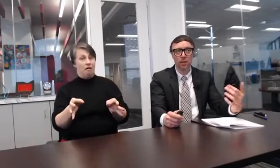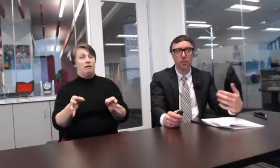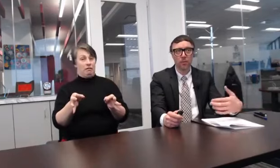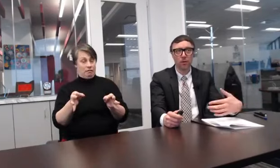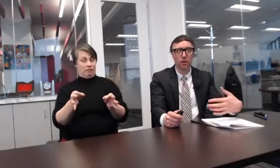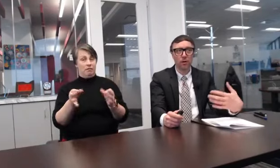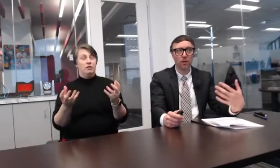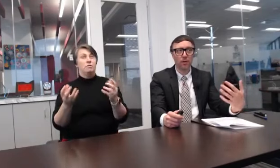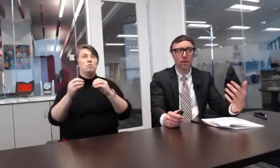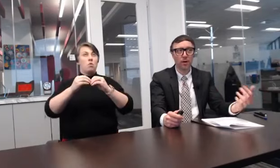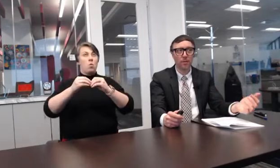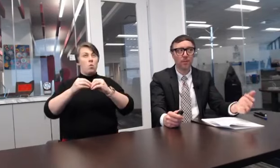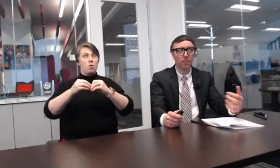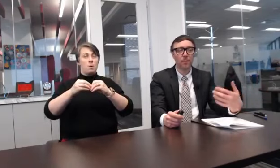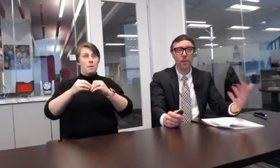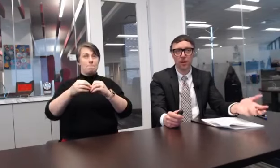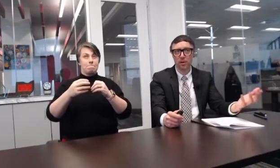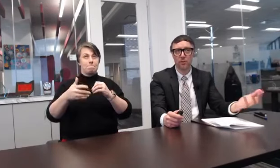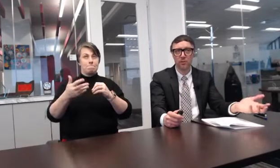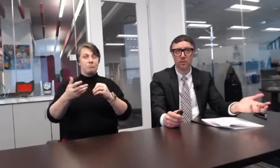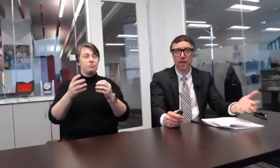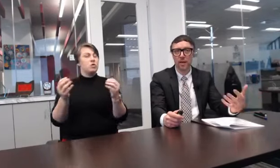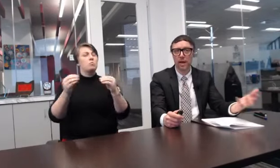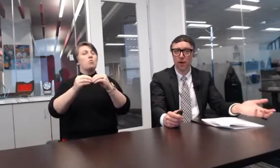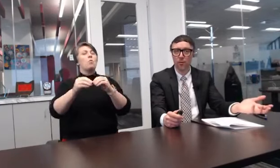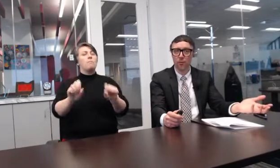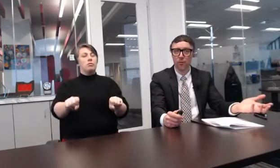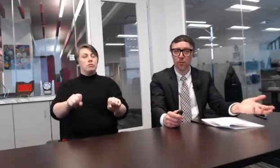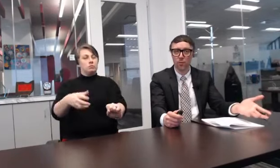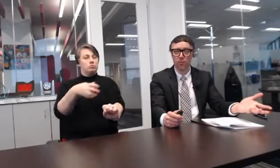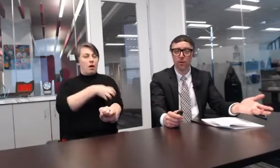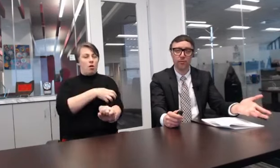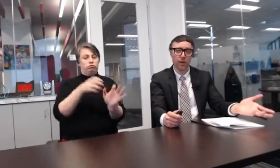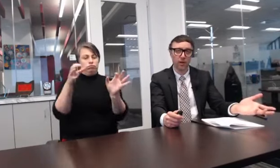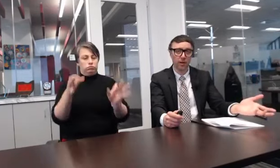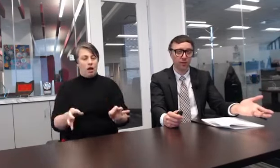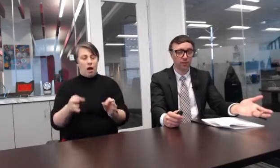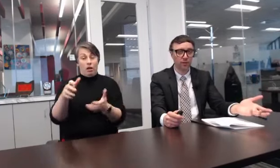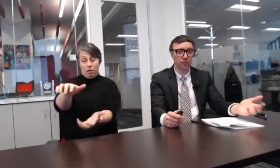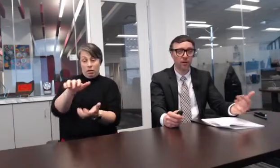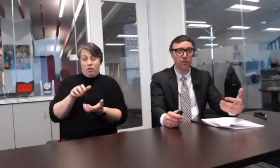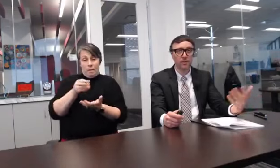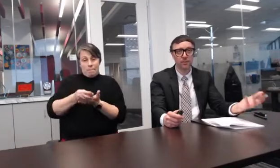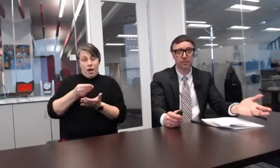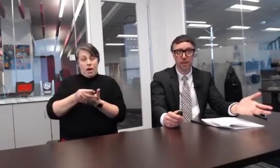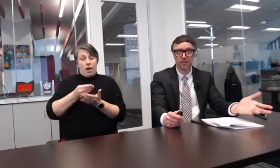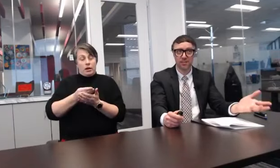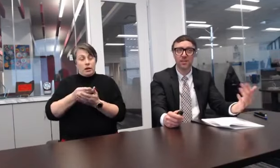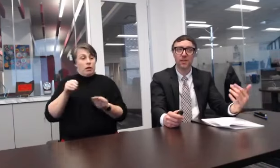and more power to decide how the funding under the SELF Waiver is spent.